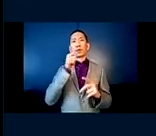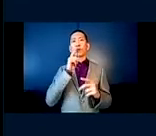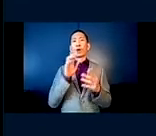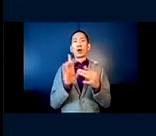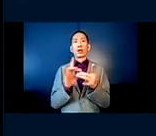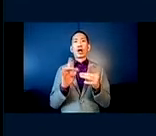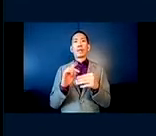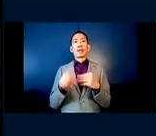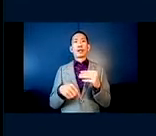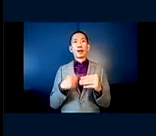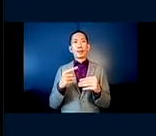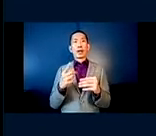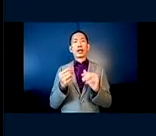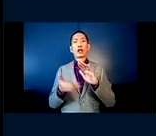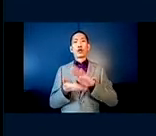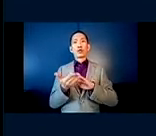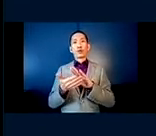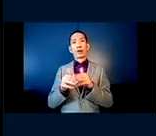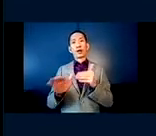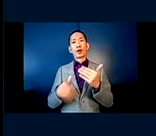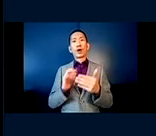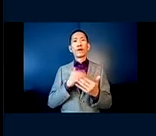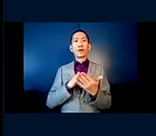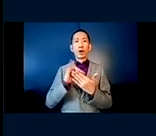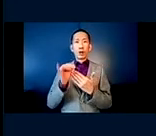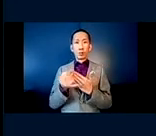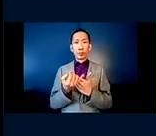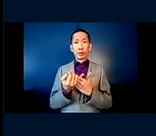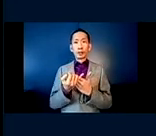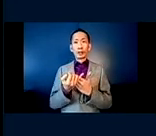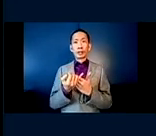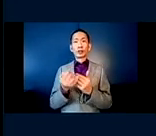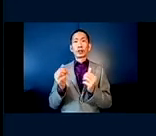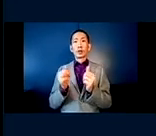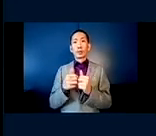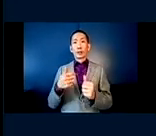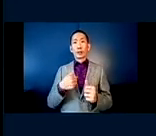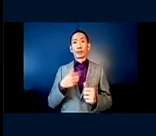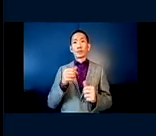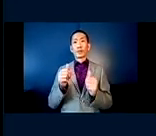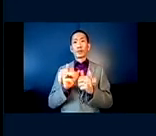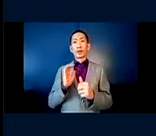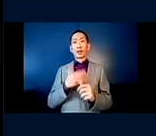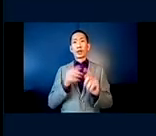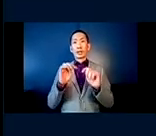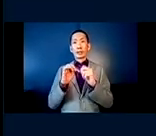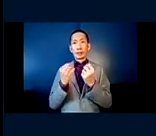ALWAYS HAVE PEOPLE WHO ARE COMMENTING ON AND RUNNING ALL OF OUR PROJECTS ALONG WITH ME AND